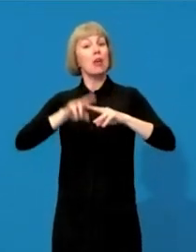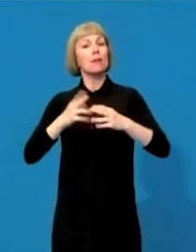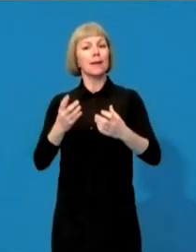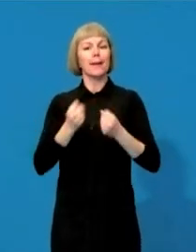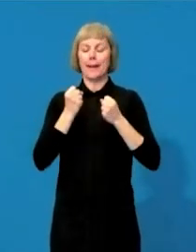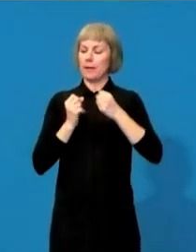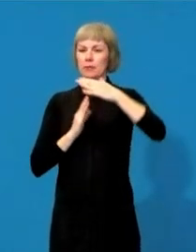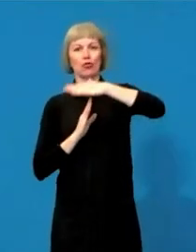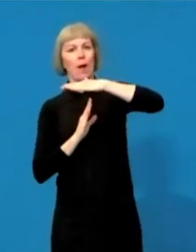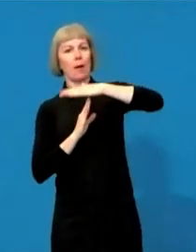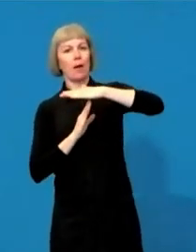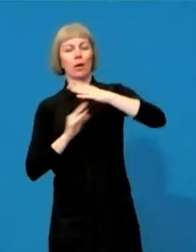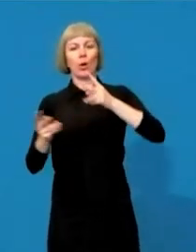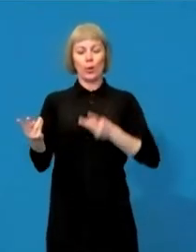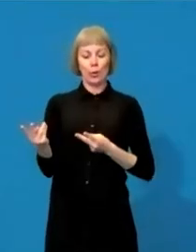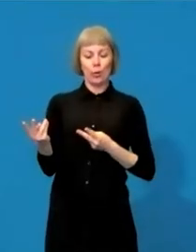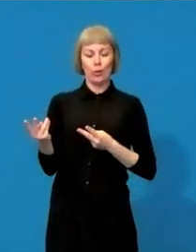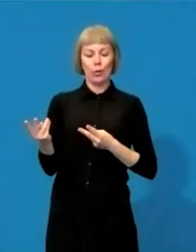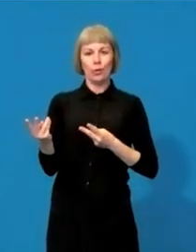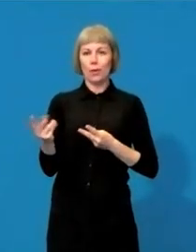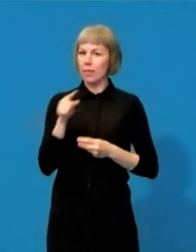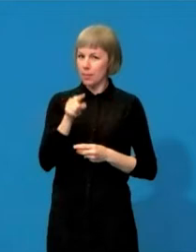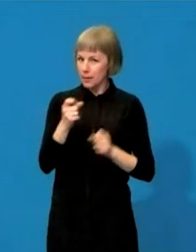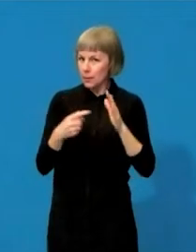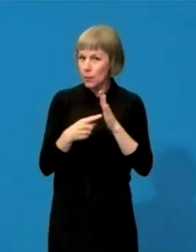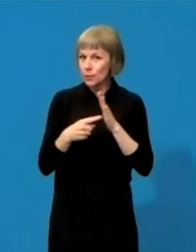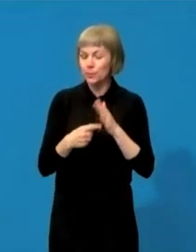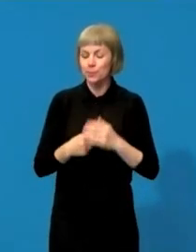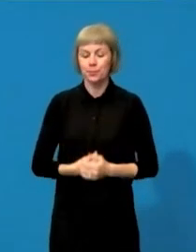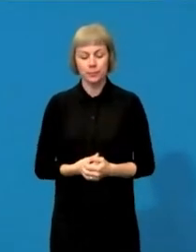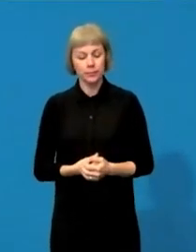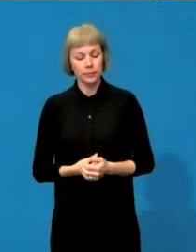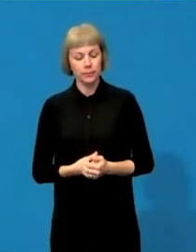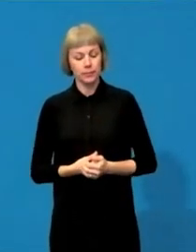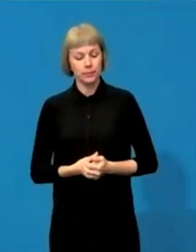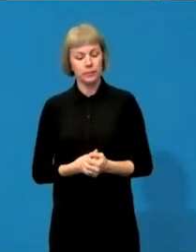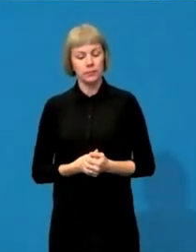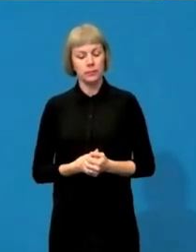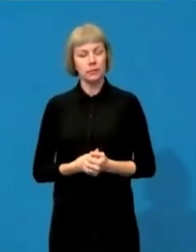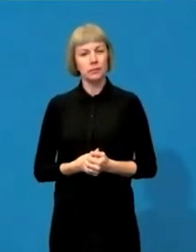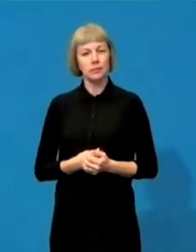A break is more, you know. MS TARRAGO: So, do you think the NDIS actually understands